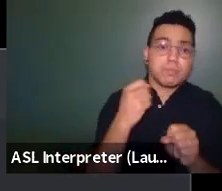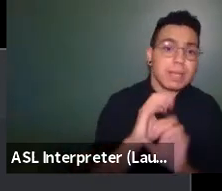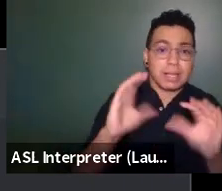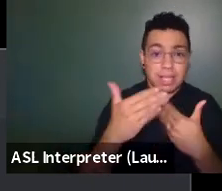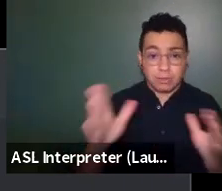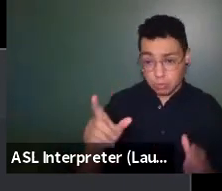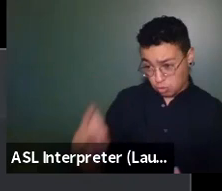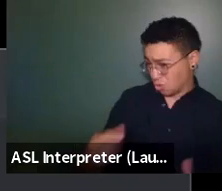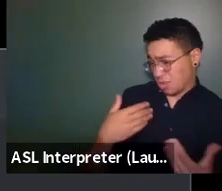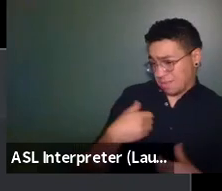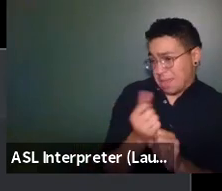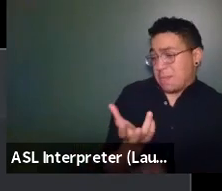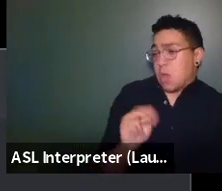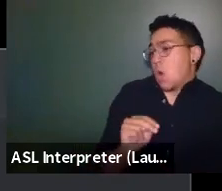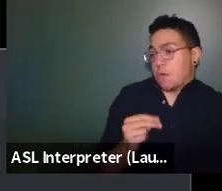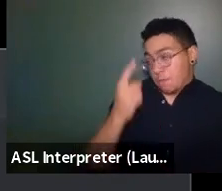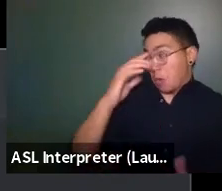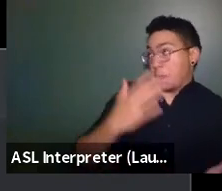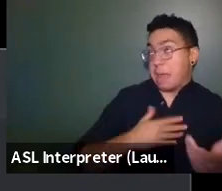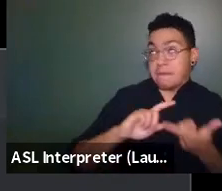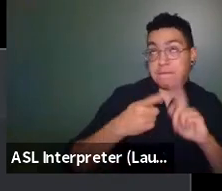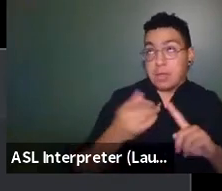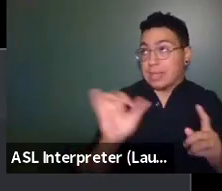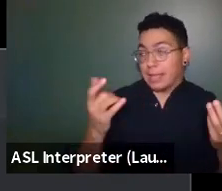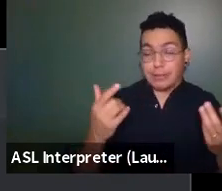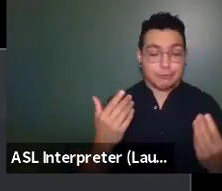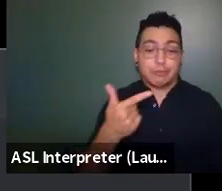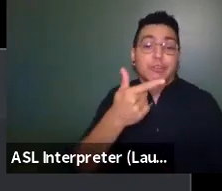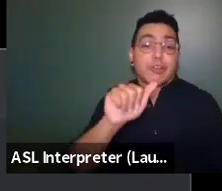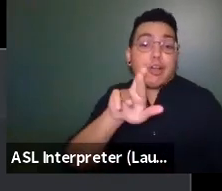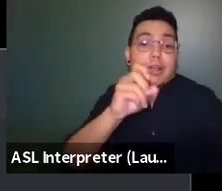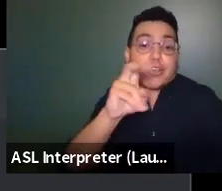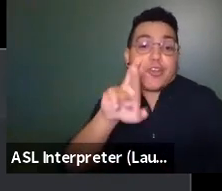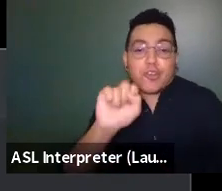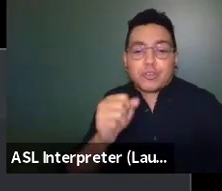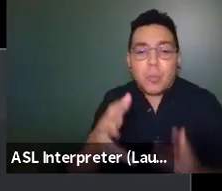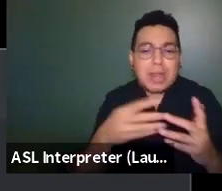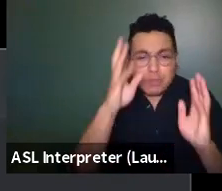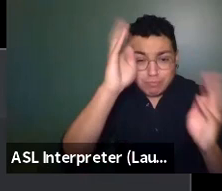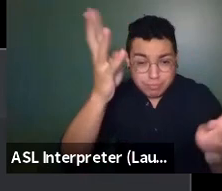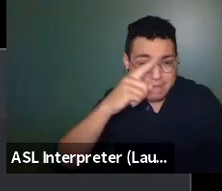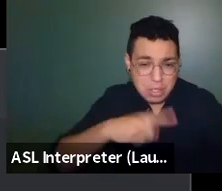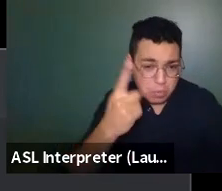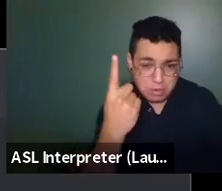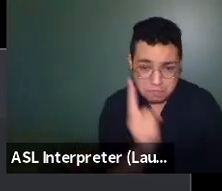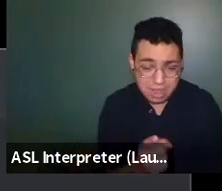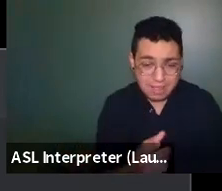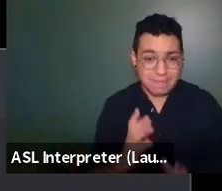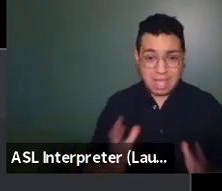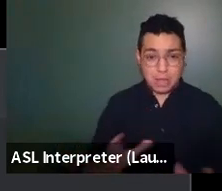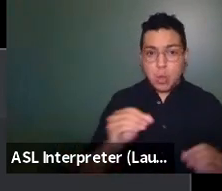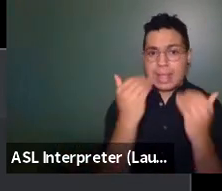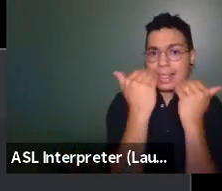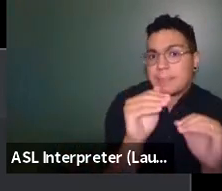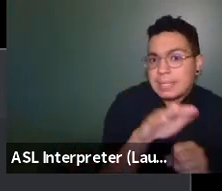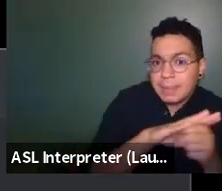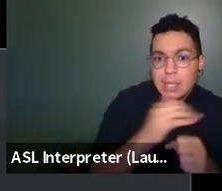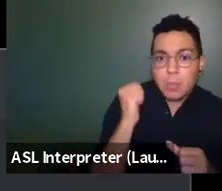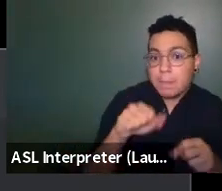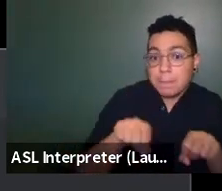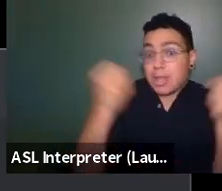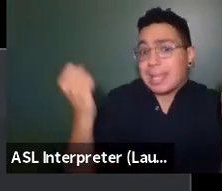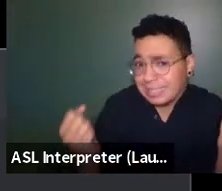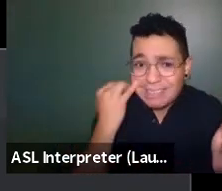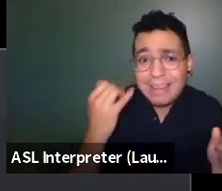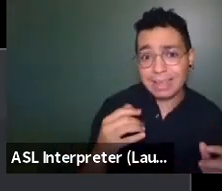ESD 101 - Jeff Crawford: crew of gardeners, or I'm thinking about whatever it is I could just make a fake one is that there's no like space limit on that. I'm not gonna break anything I could just create a whatever?